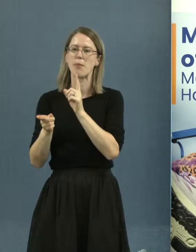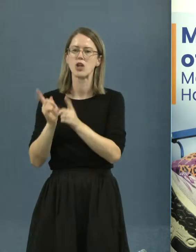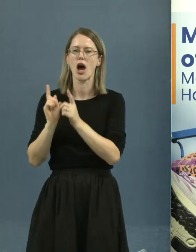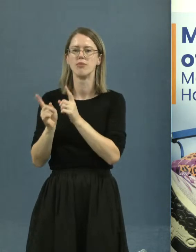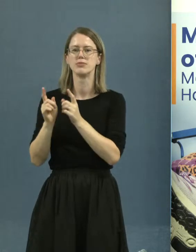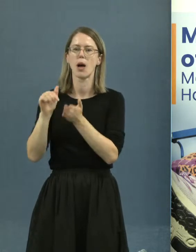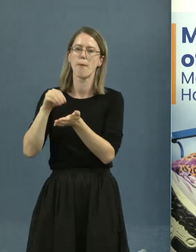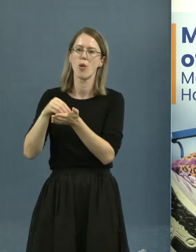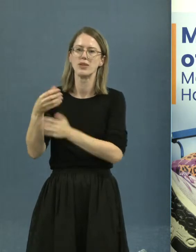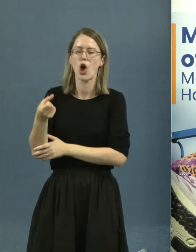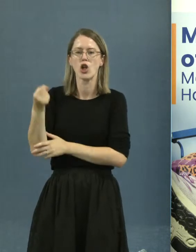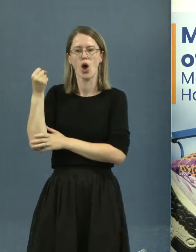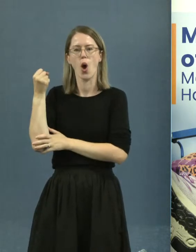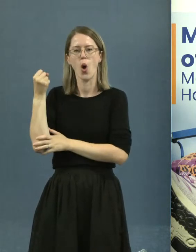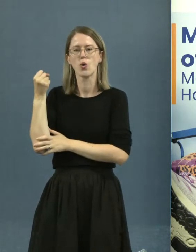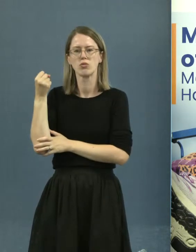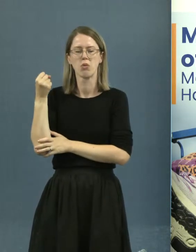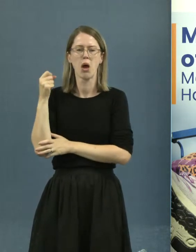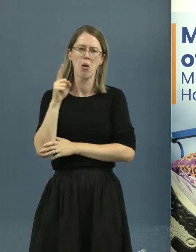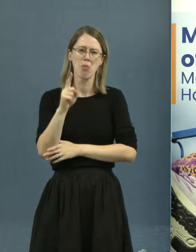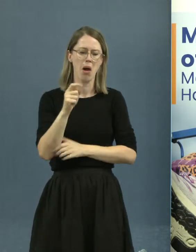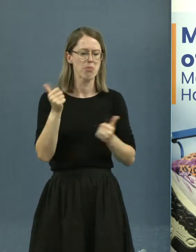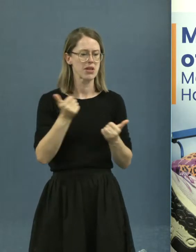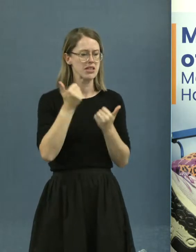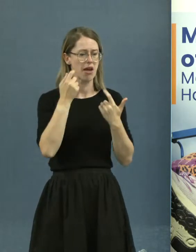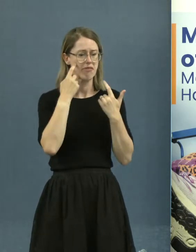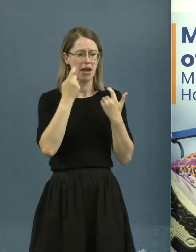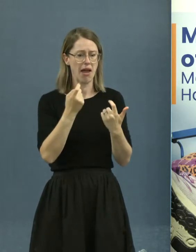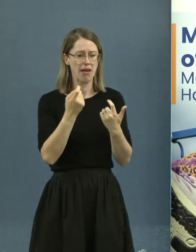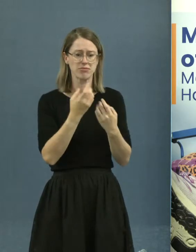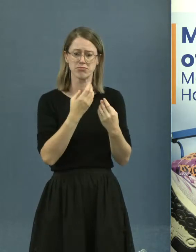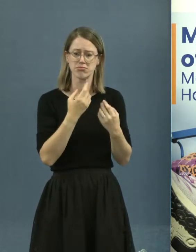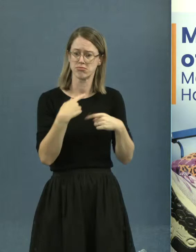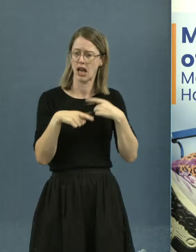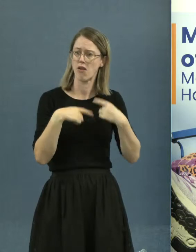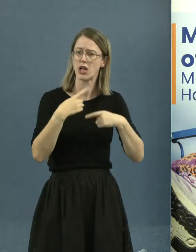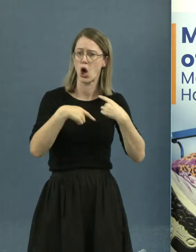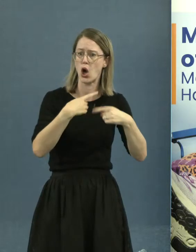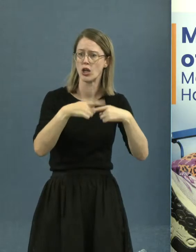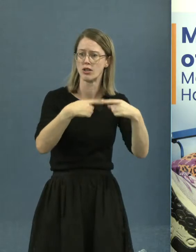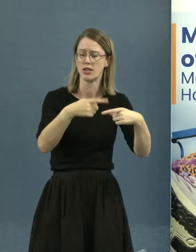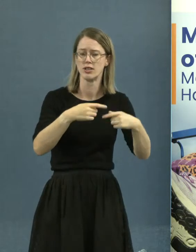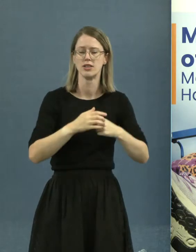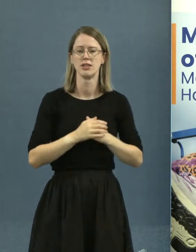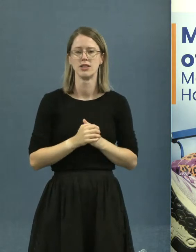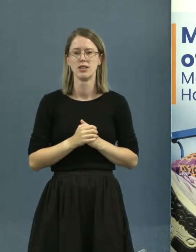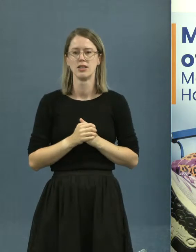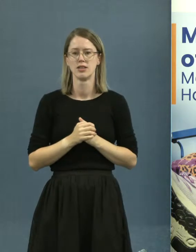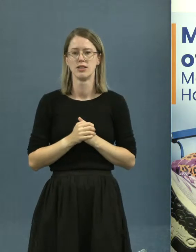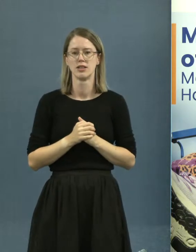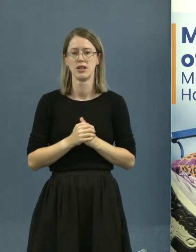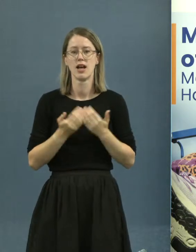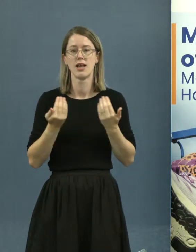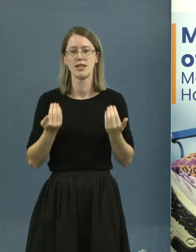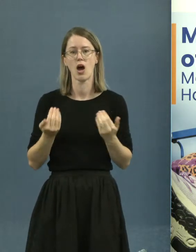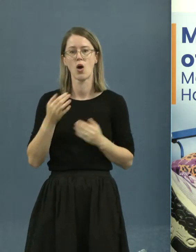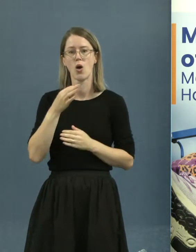postpone some appointments and procedures, but planned care, some planned care, is